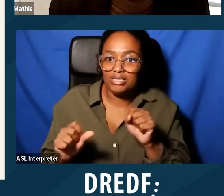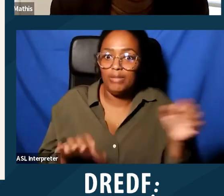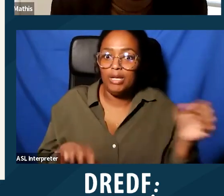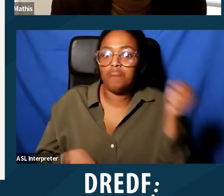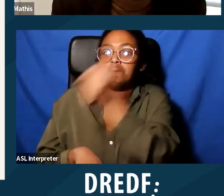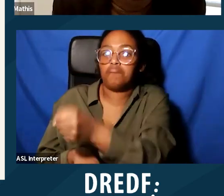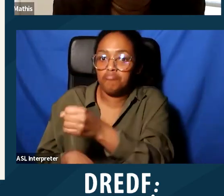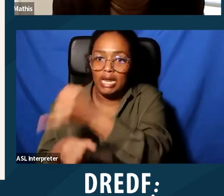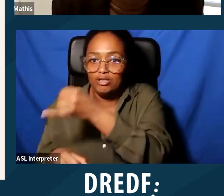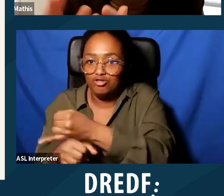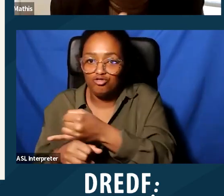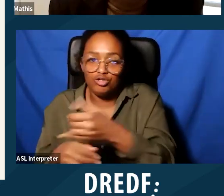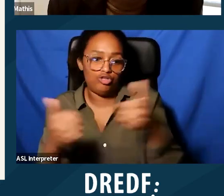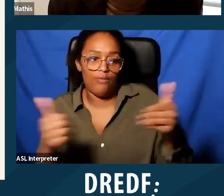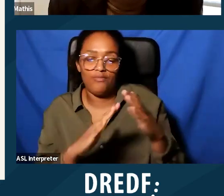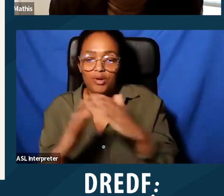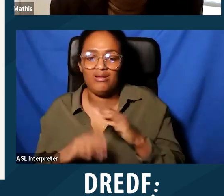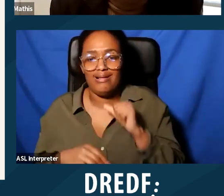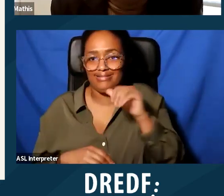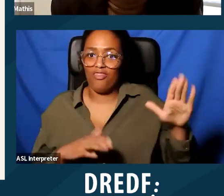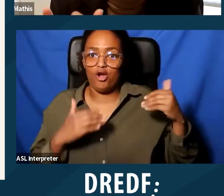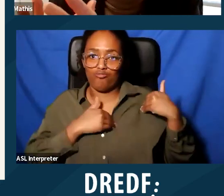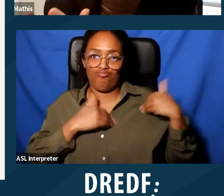They shouldn't have to do the thing that Claudia was talking about and